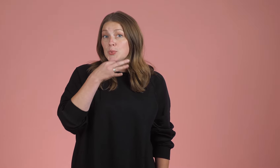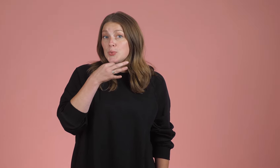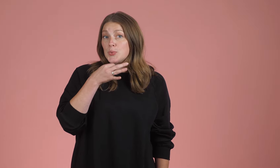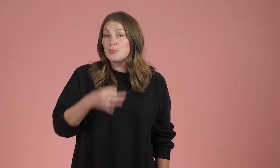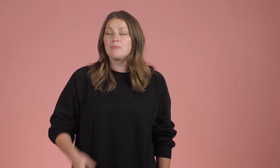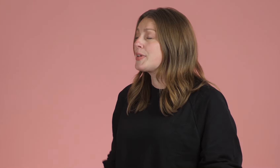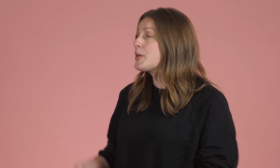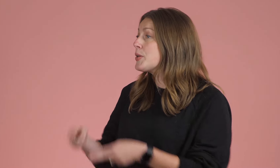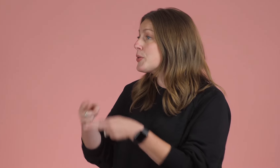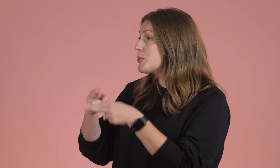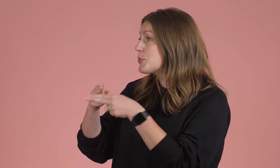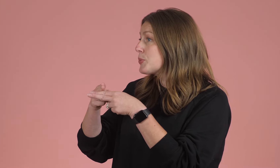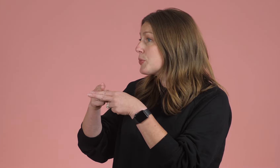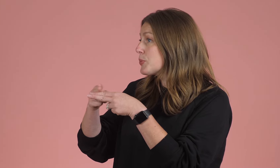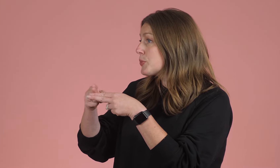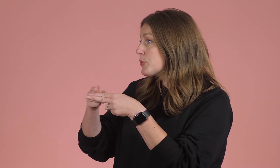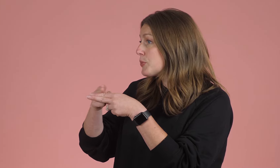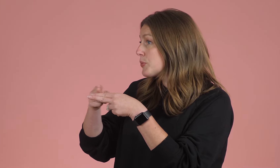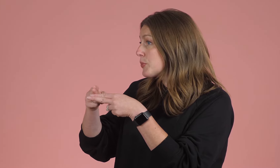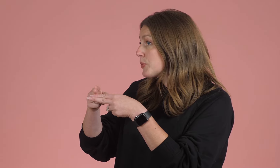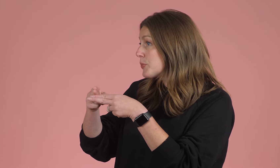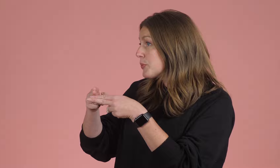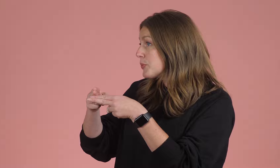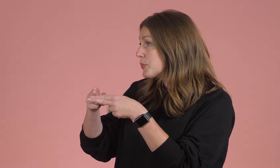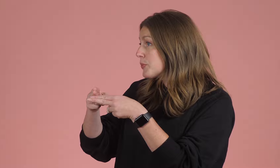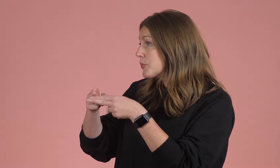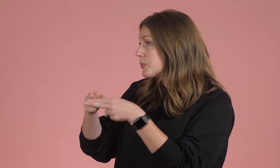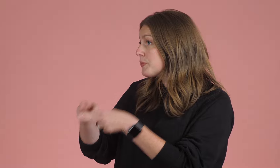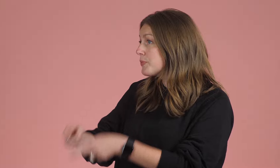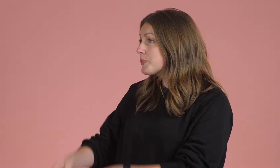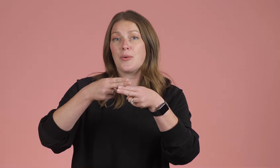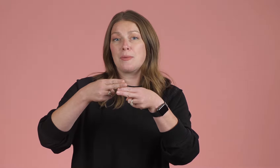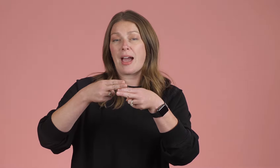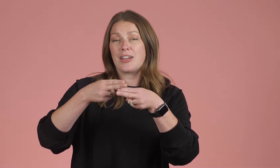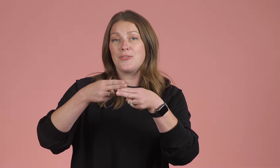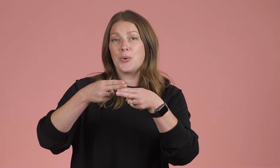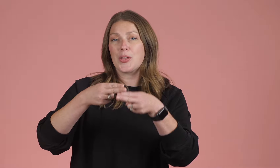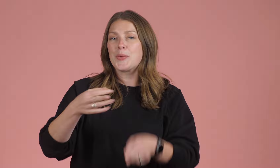or to you hands on their side with the dominant going back and forth.